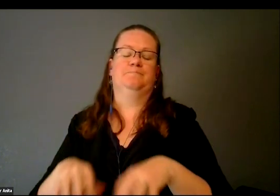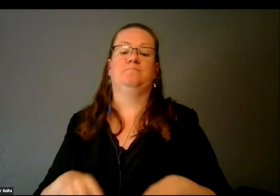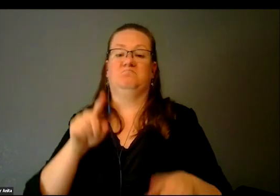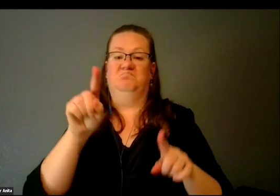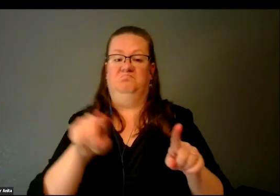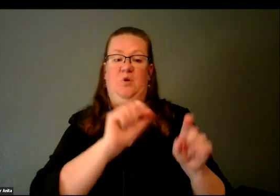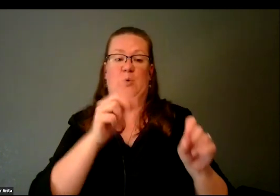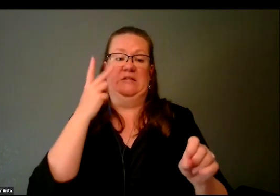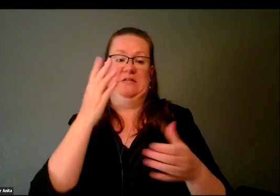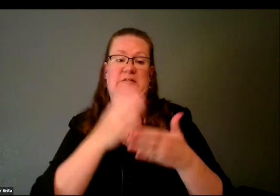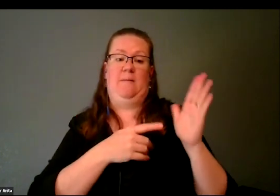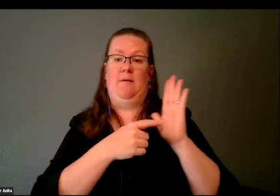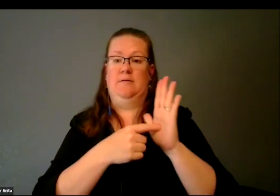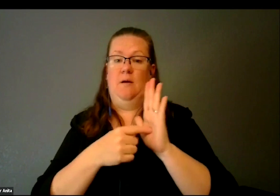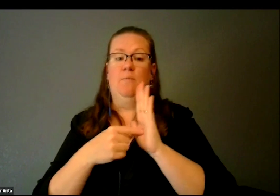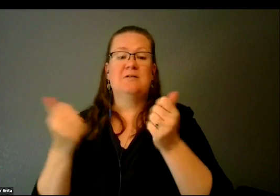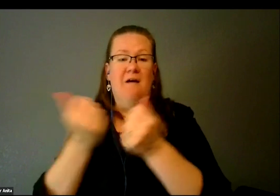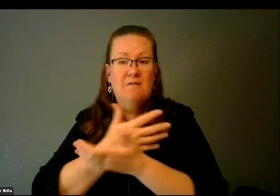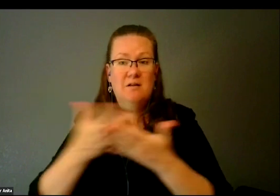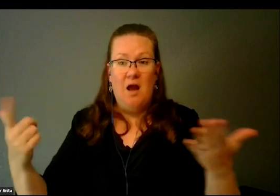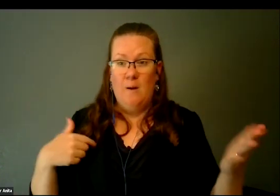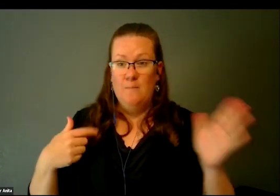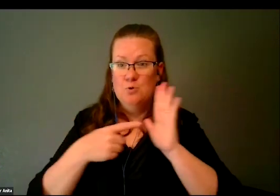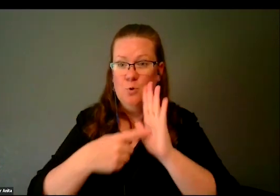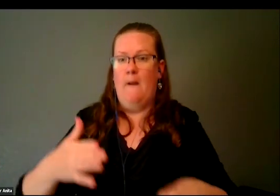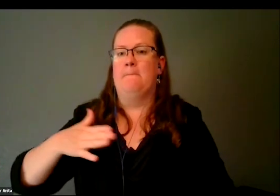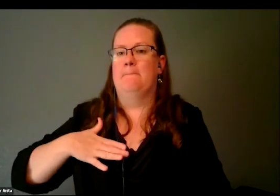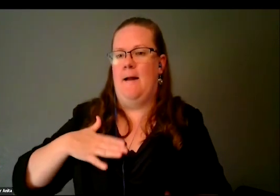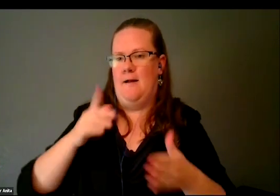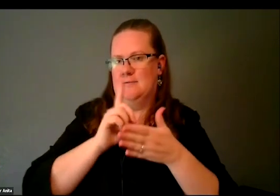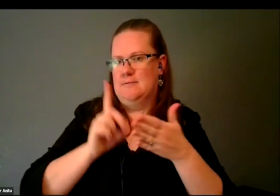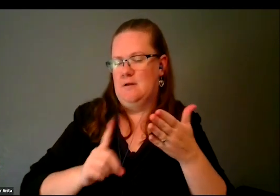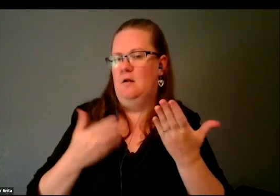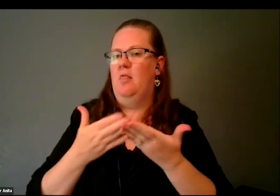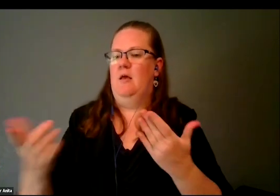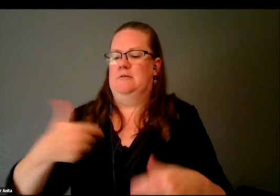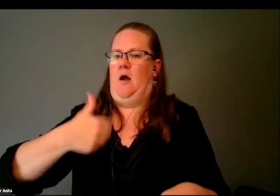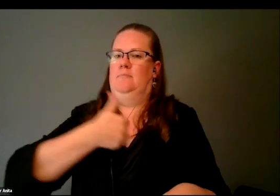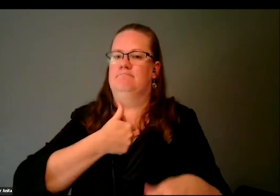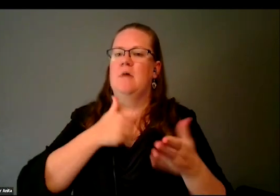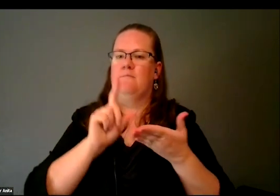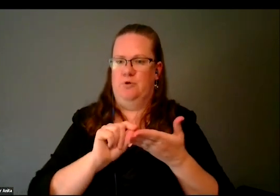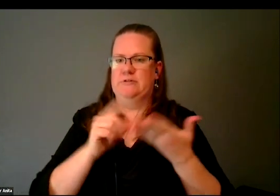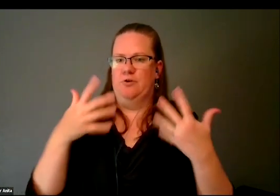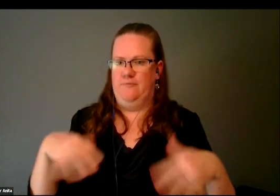I should say everything I'm showing today are my designs and/or things that I have printed, unless I'll note otherwise.